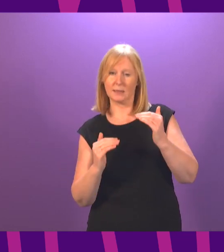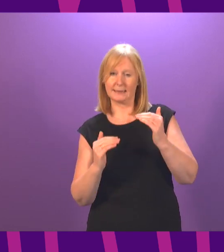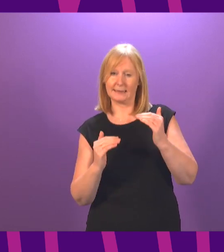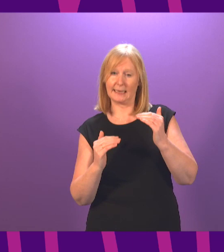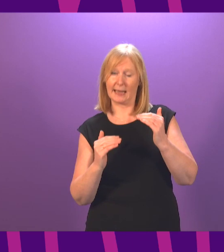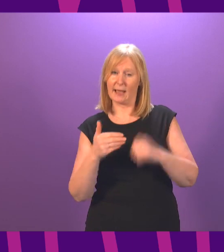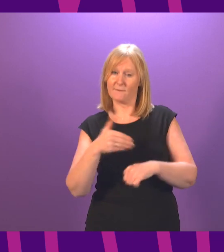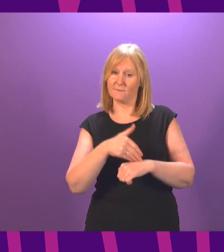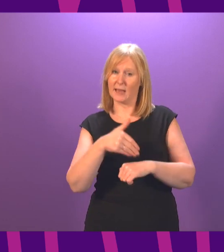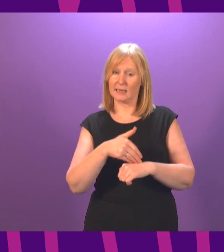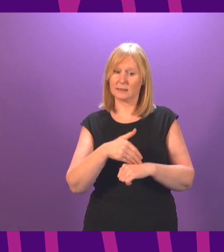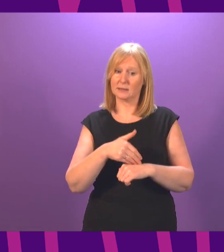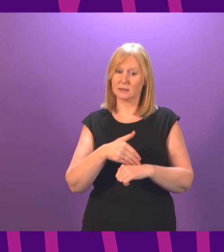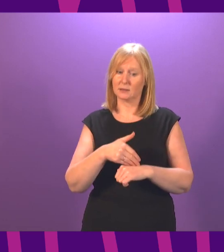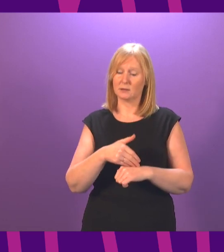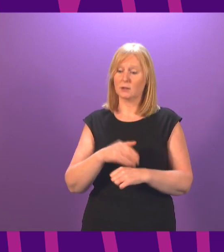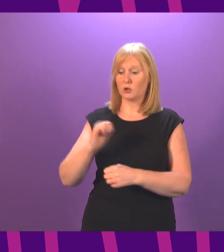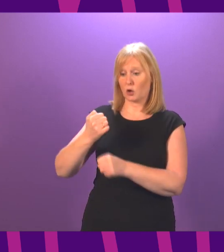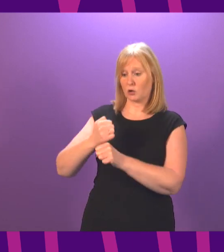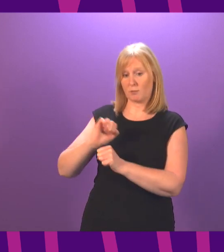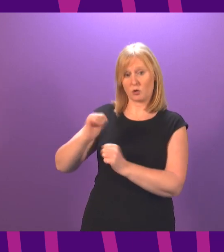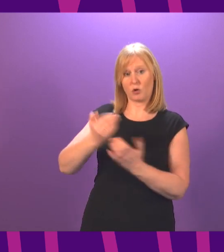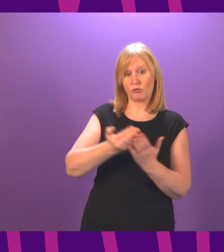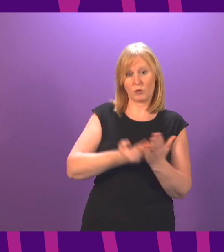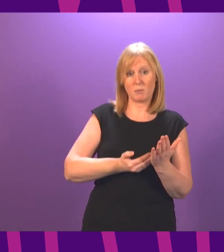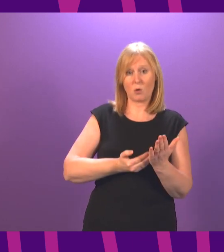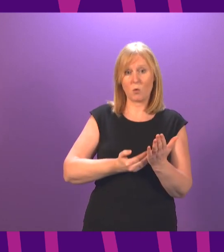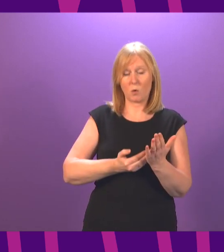The Scottish Government’s report on that issue confirms what I think most of us already